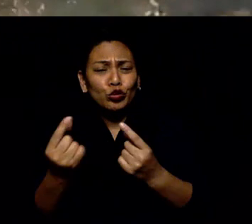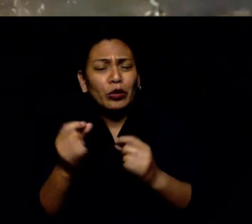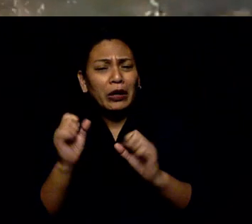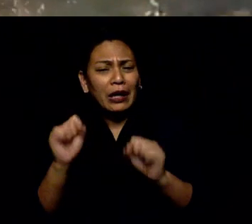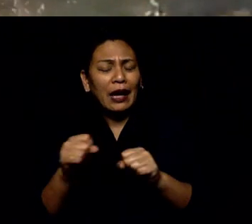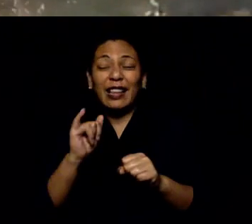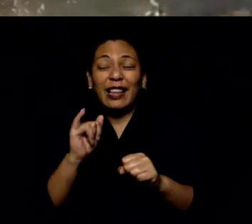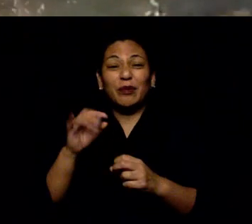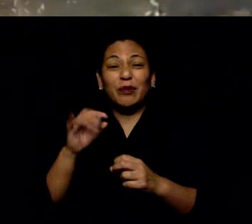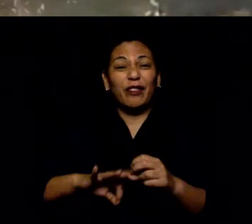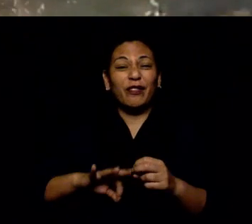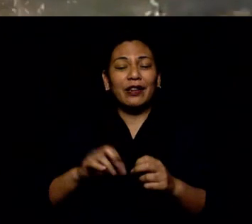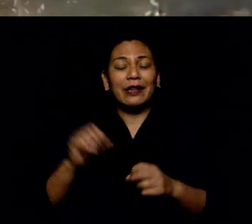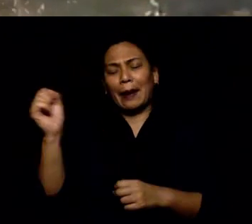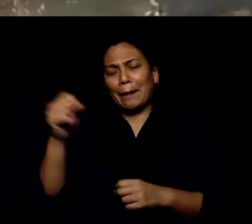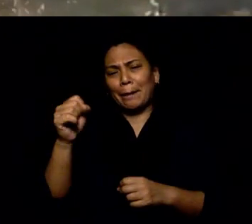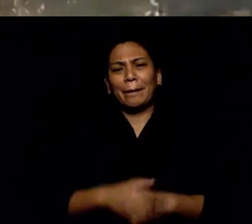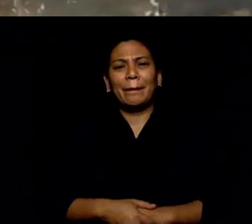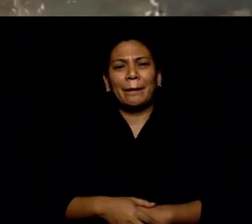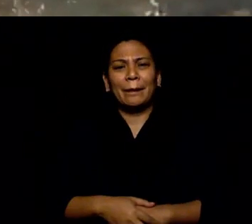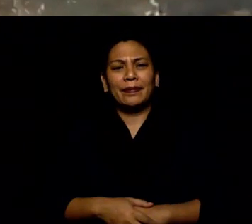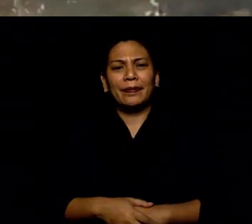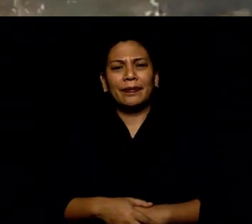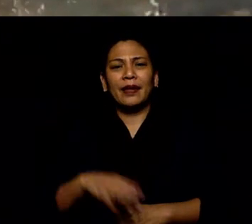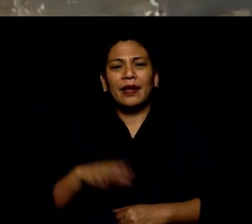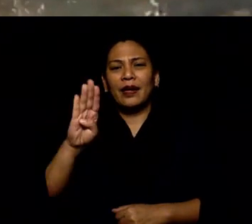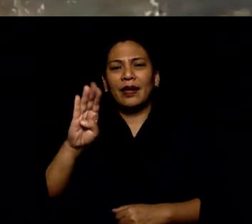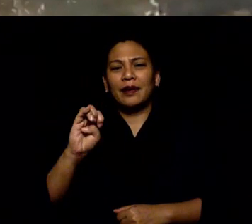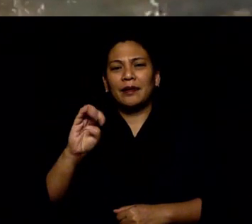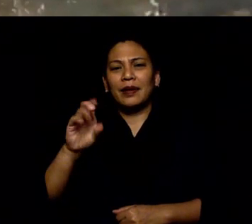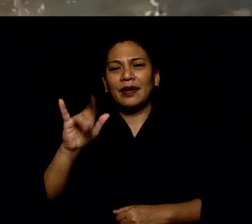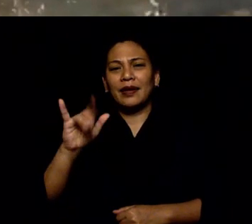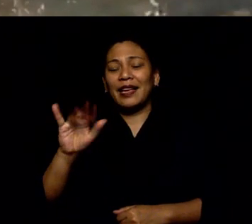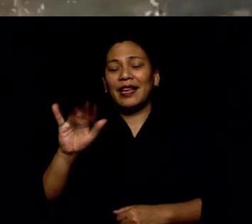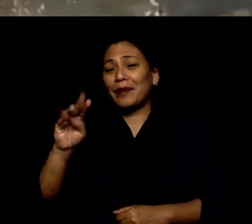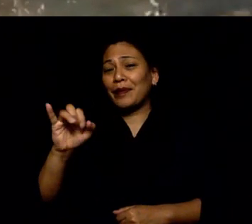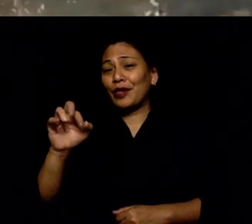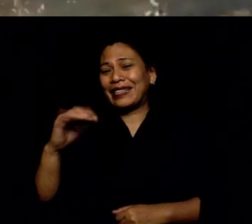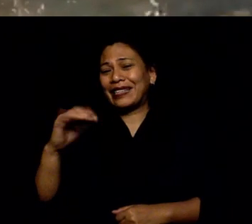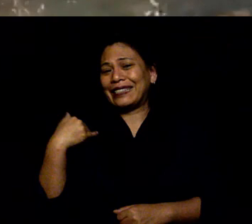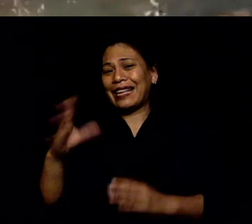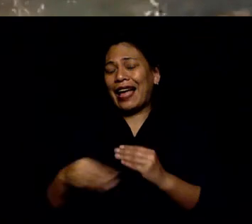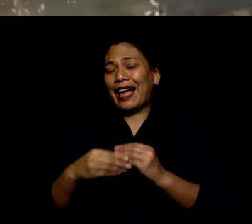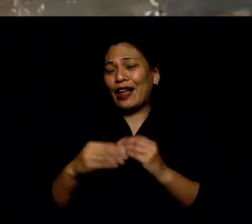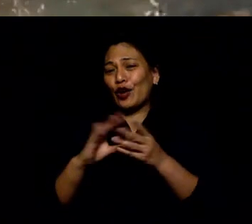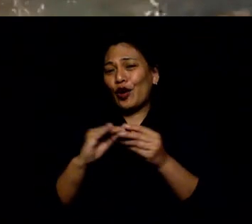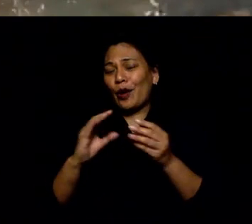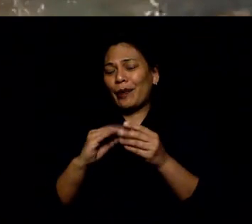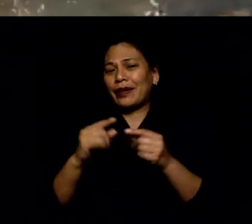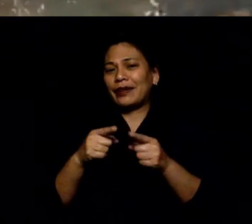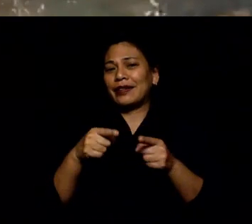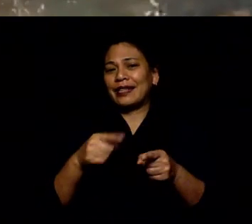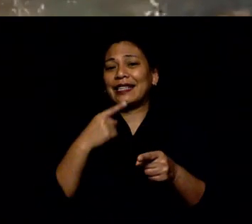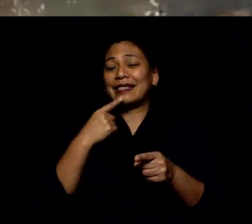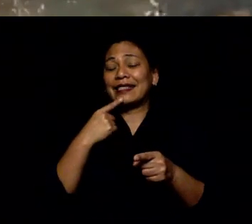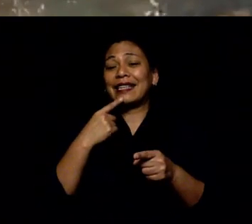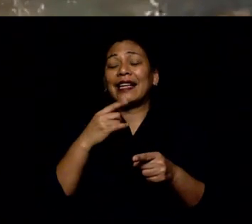I see that, uh, Becky Miller, just put a comment in here that The absence of females in economics.